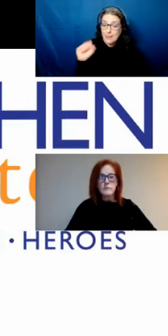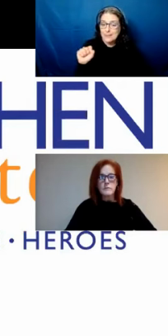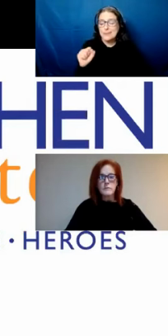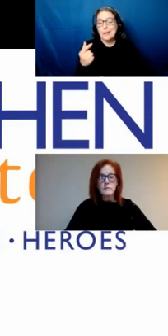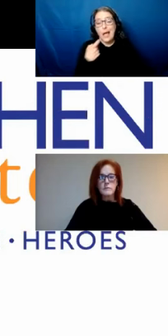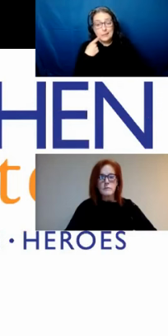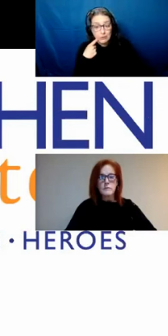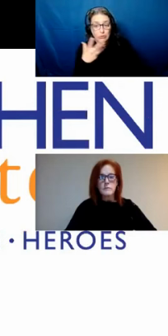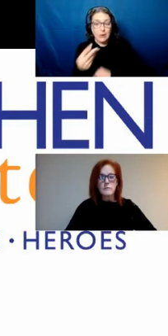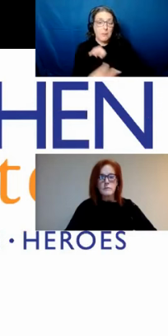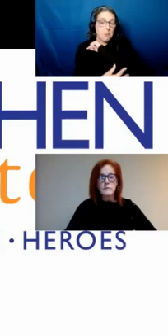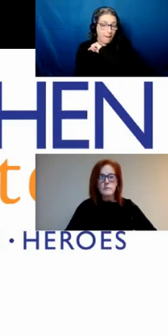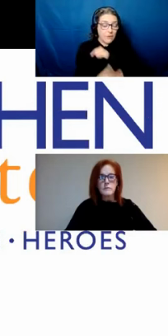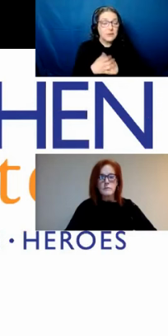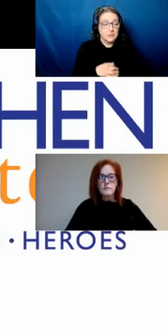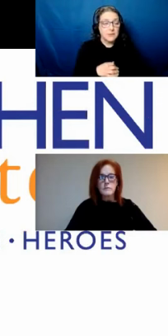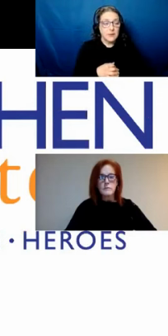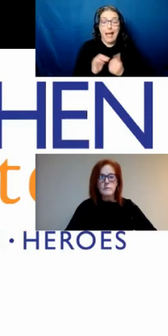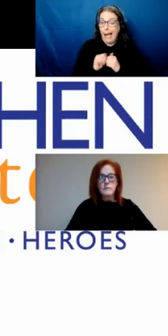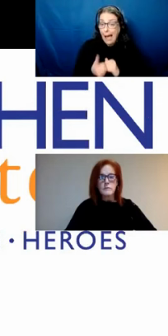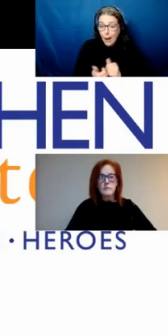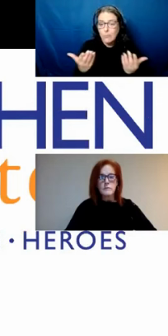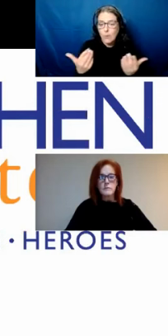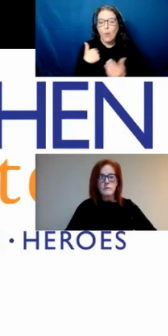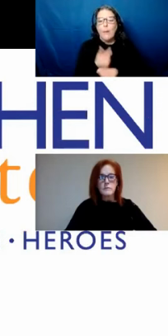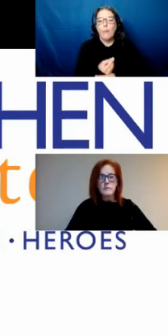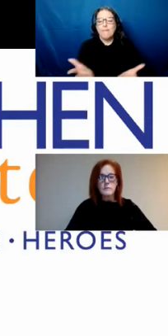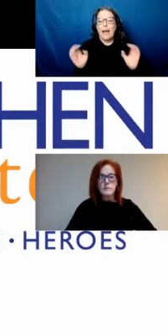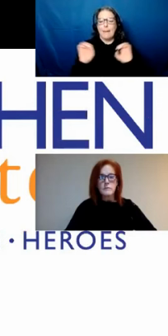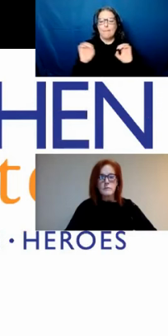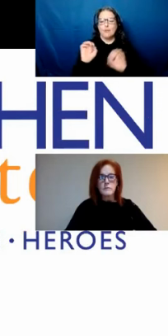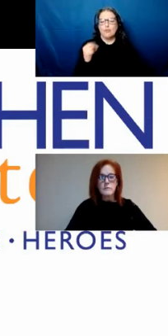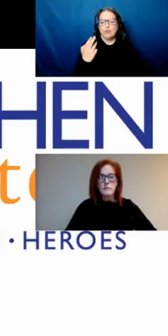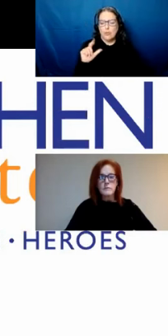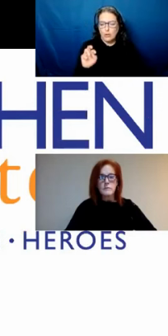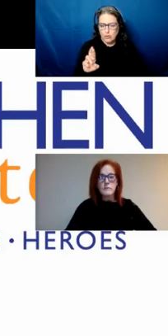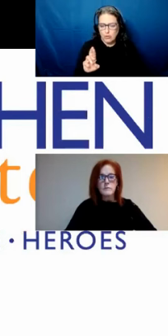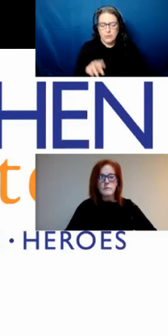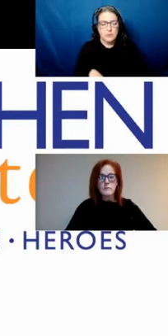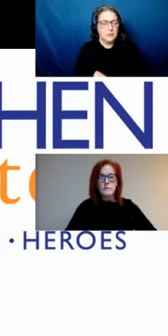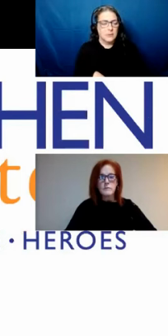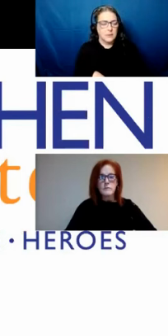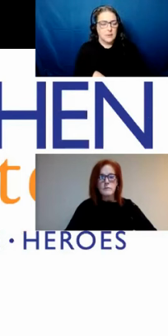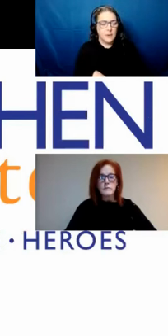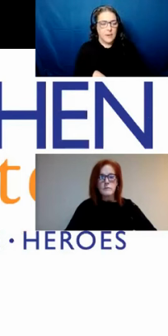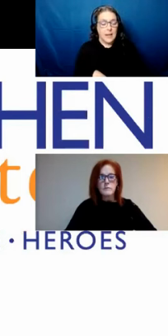So next up with, Wyatt, if you would change the slide we have Siena Francis House our only low barrier house in the city, and we have Michelle Bobier here to speak to that.